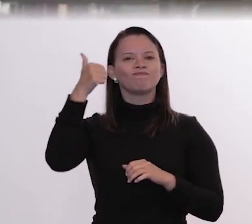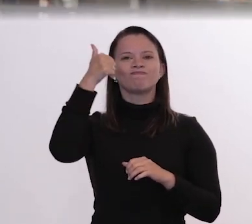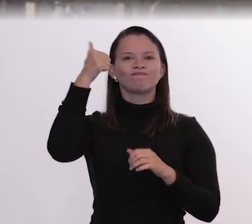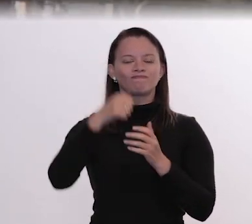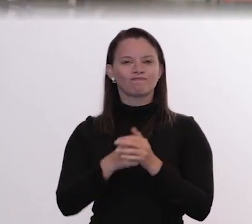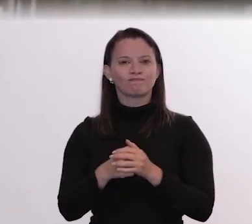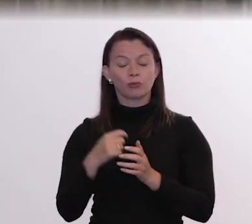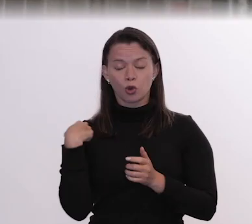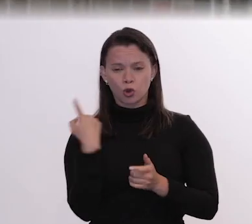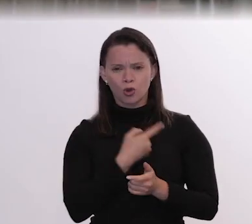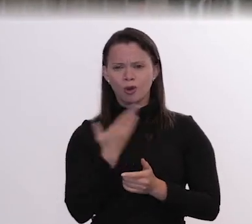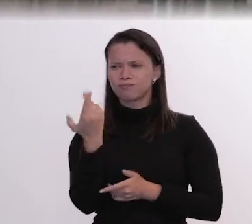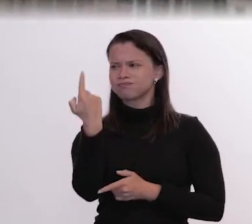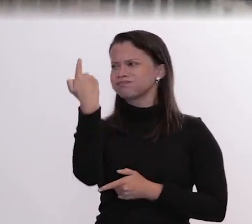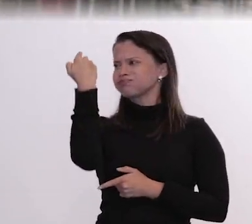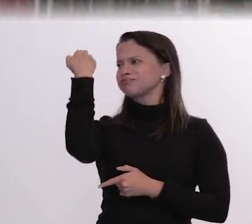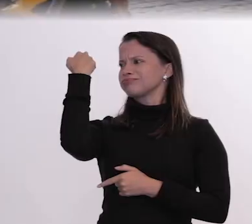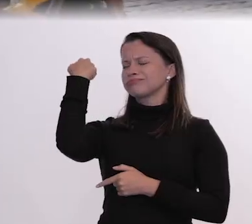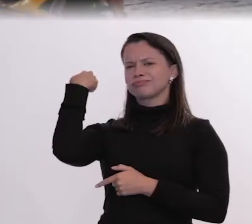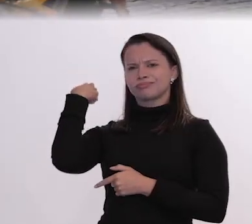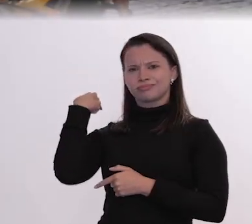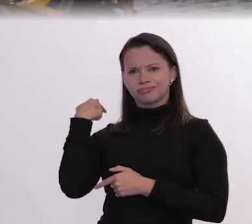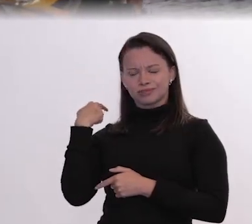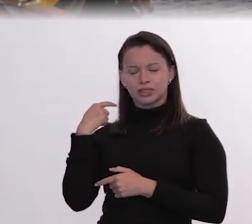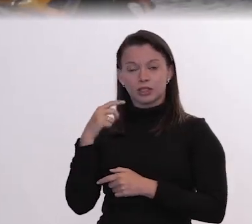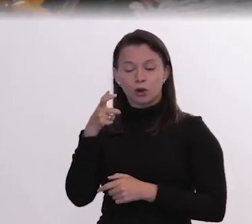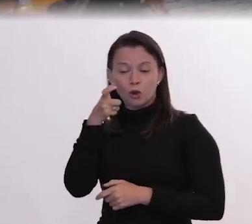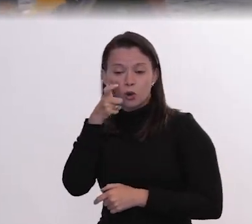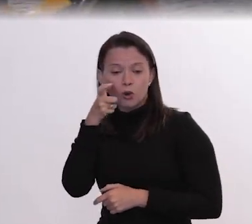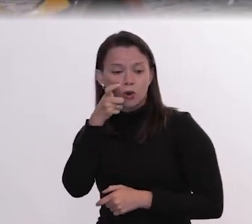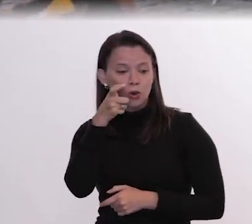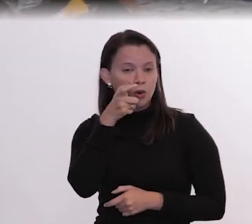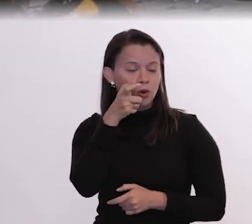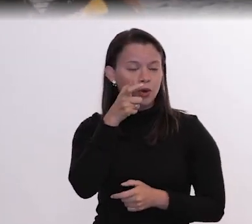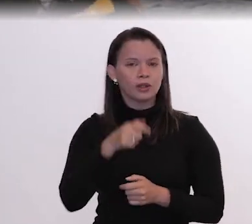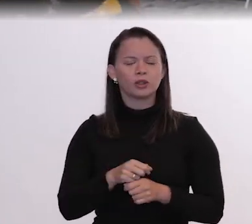There is a thing called biophilia. And when you're in a green area,